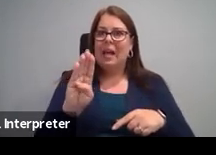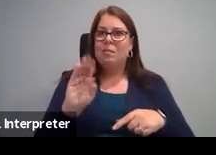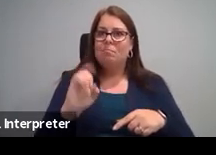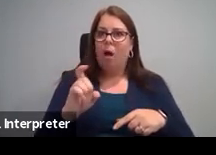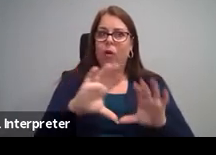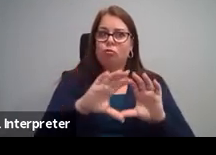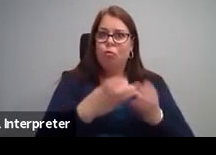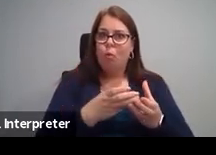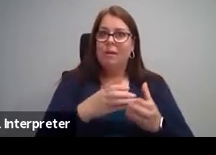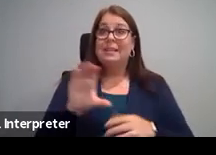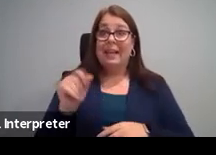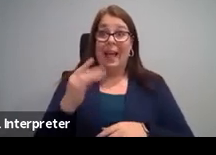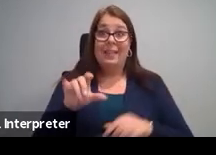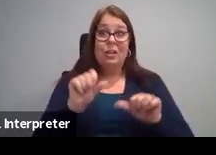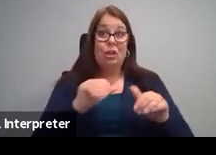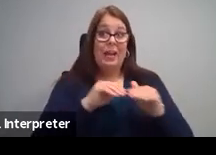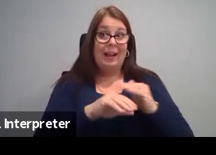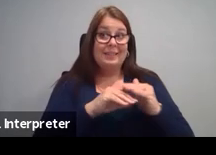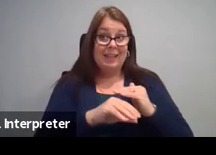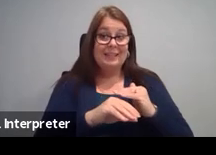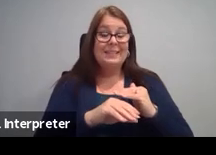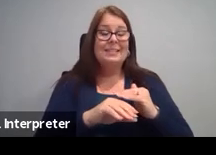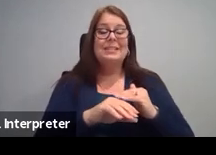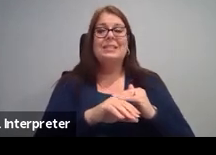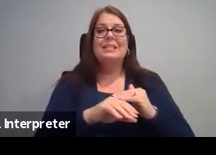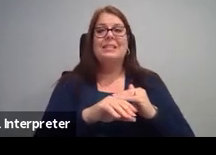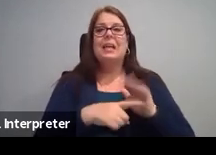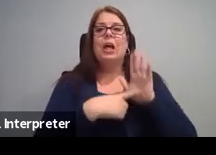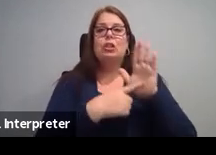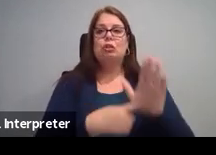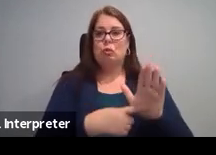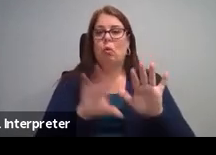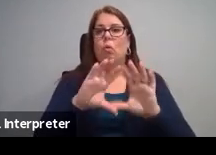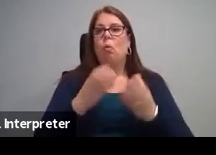Laurie Arnold: And then put do the course design work and